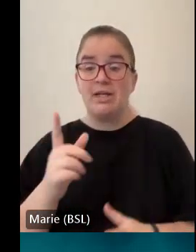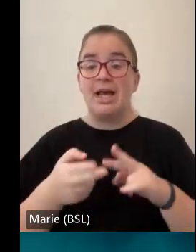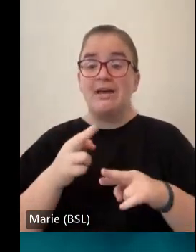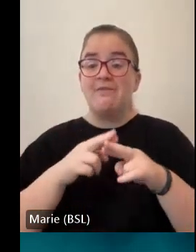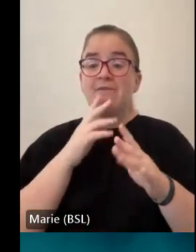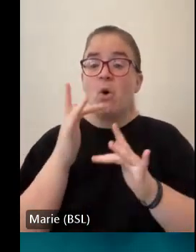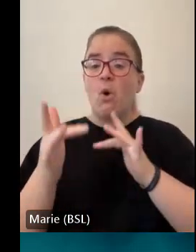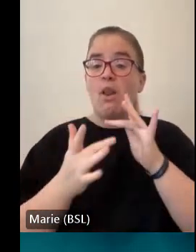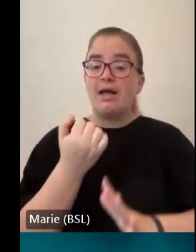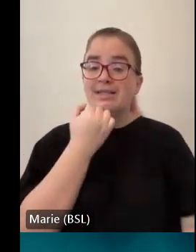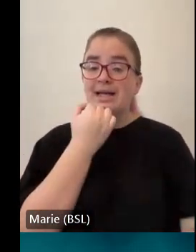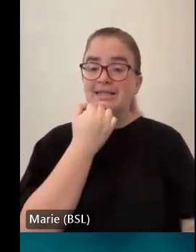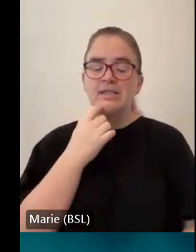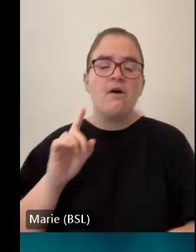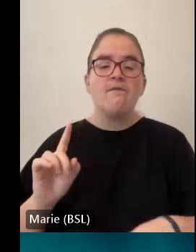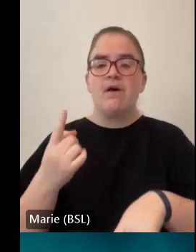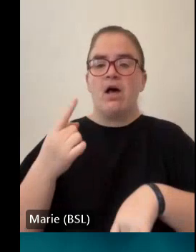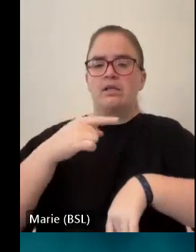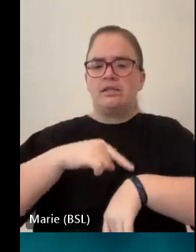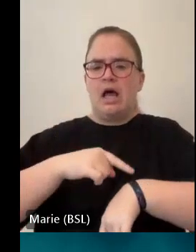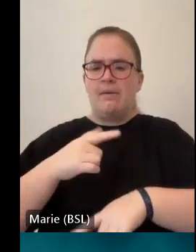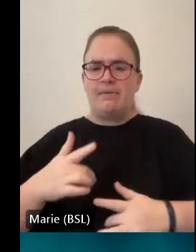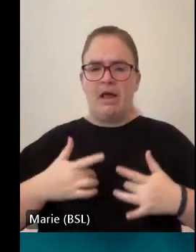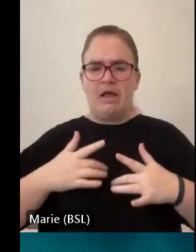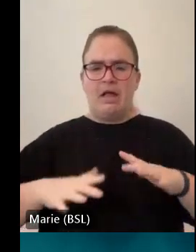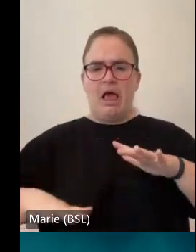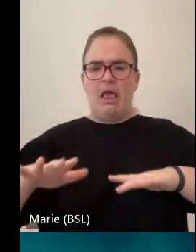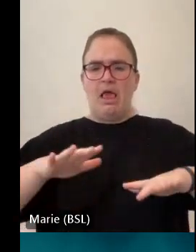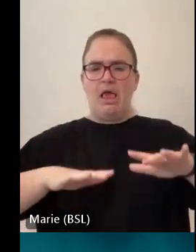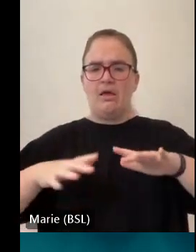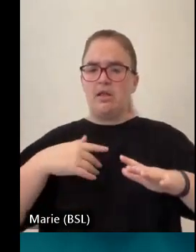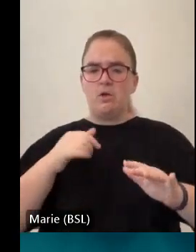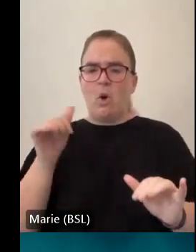engage in online dating, often it's the first time they're a